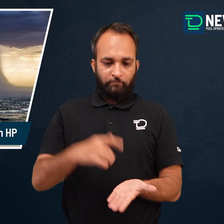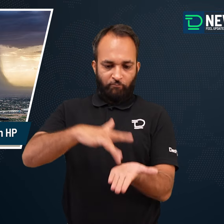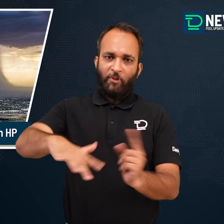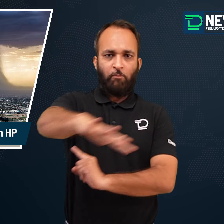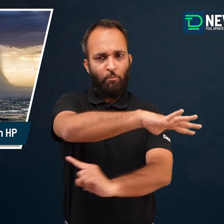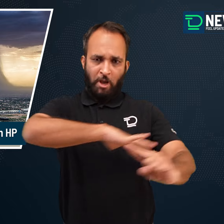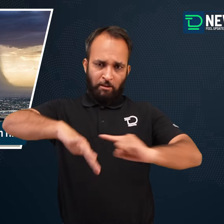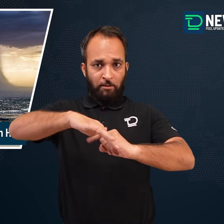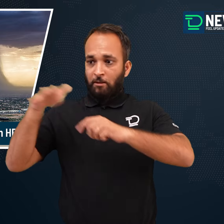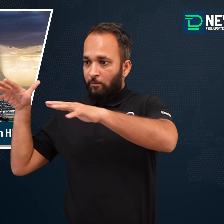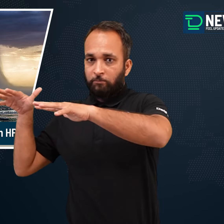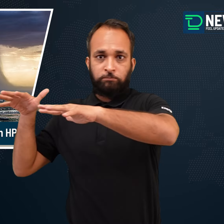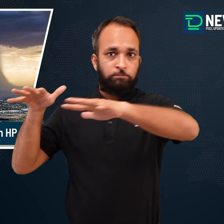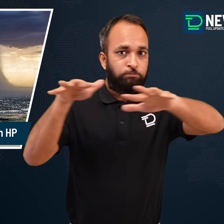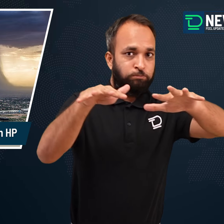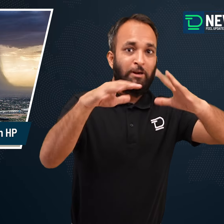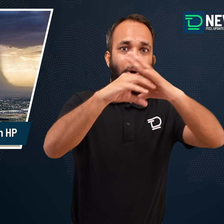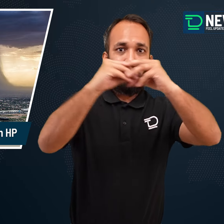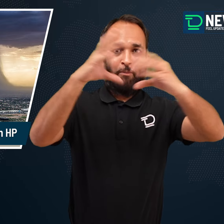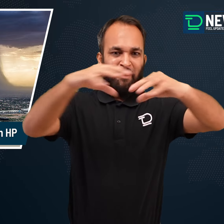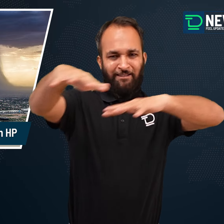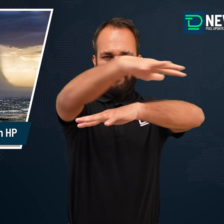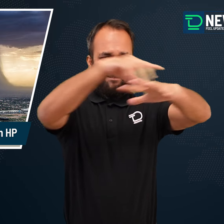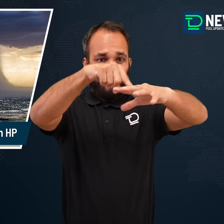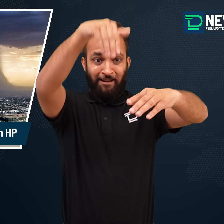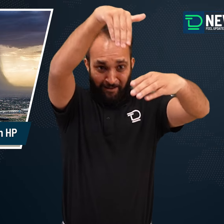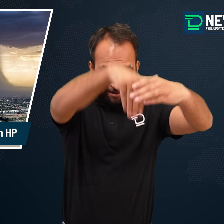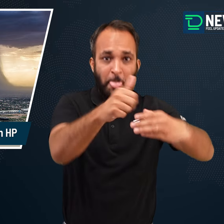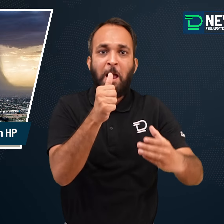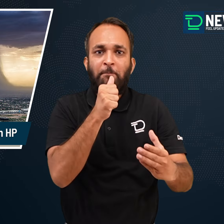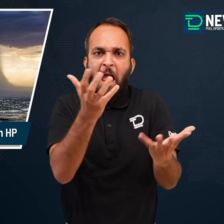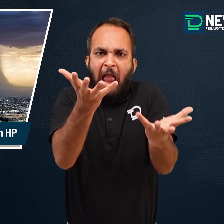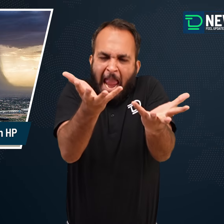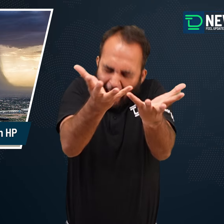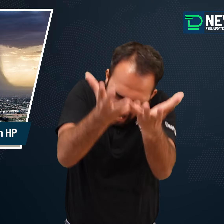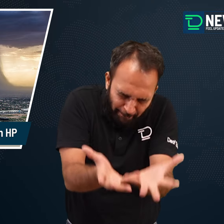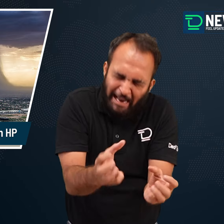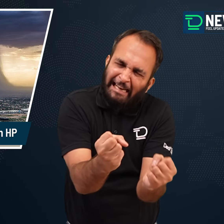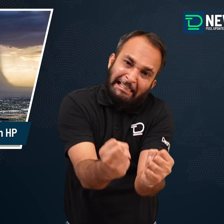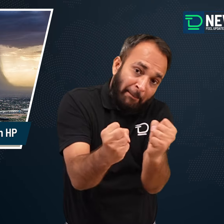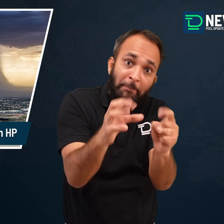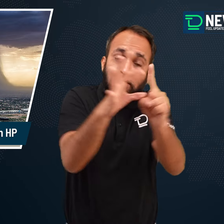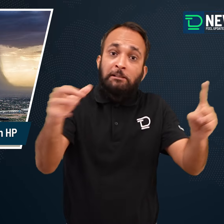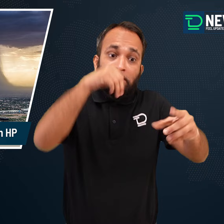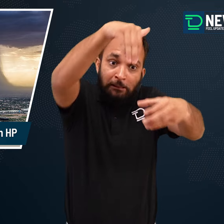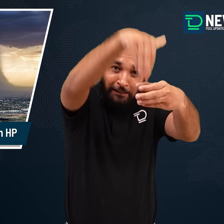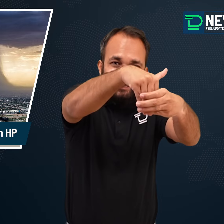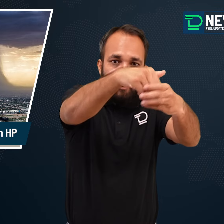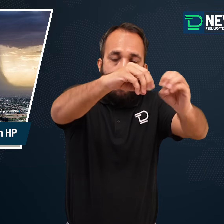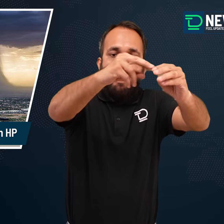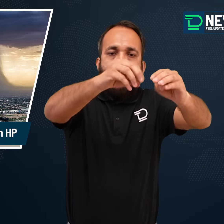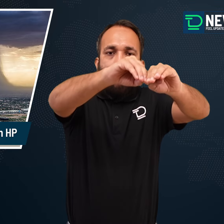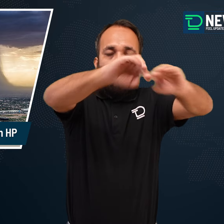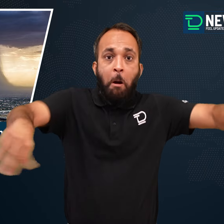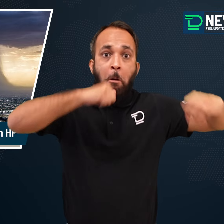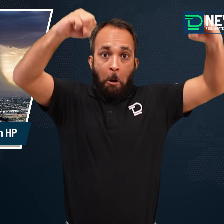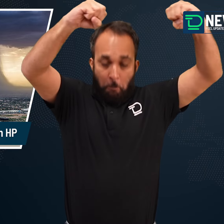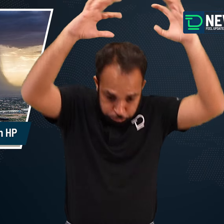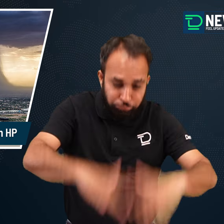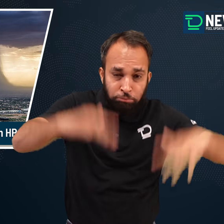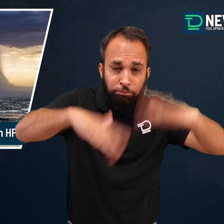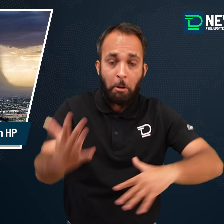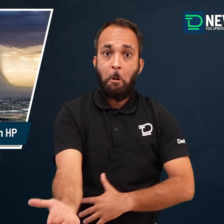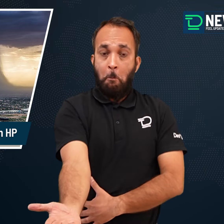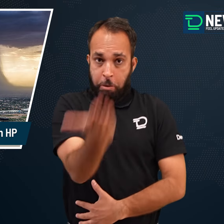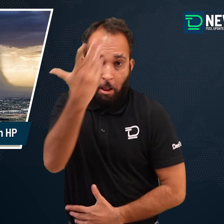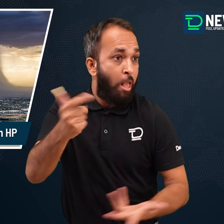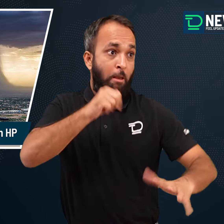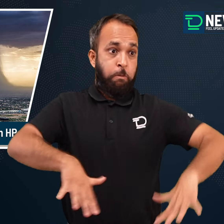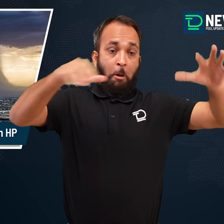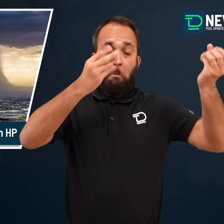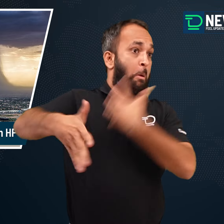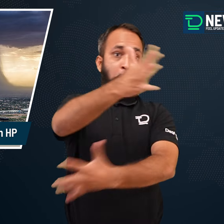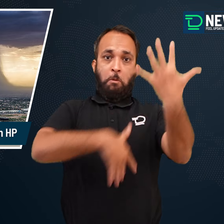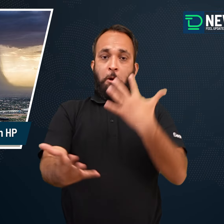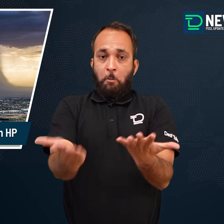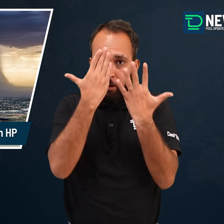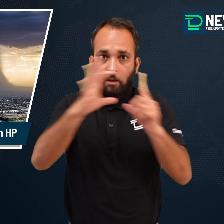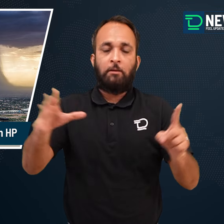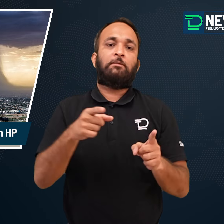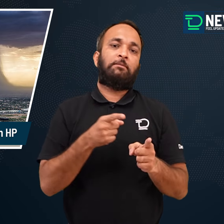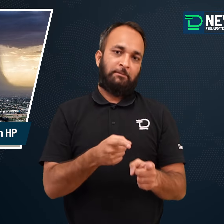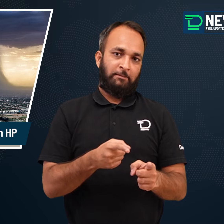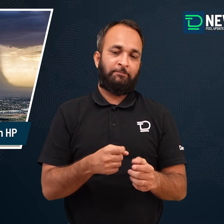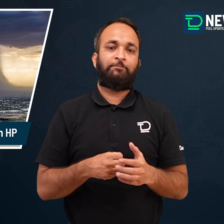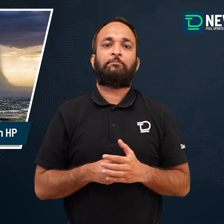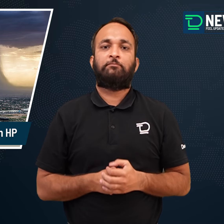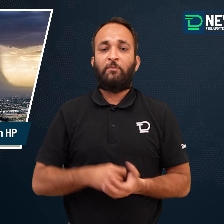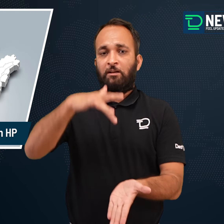A cloud burst is a sudden, intense rainfall over a small area.